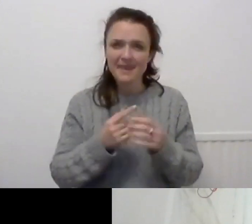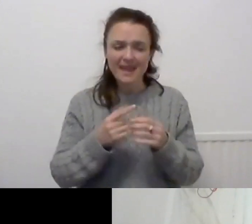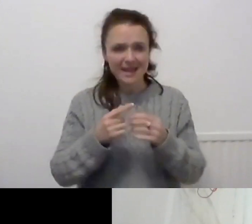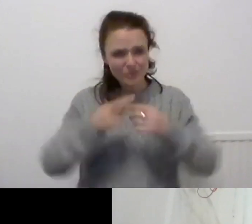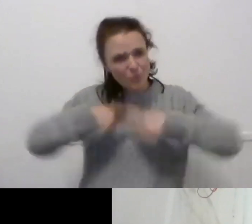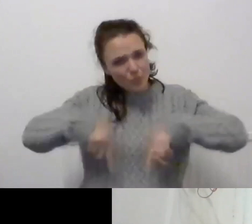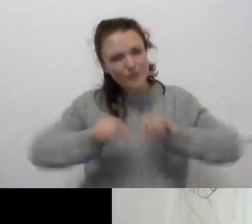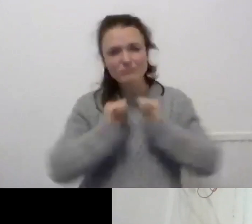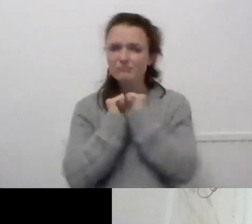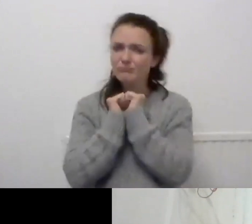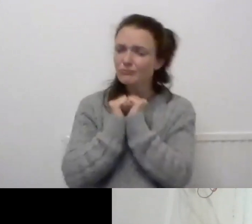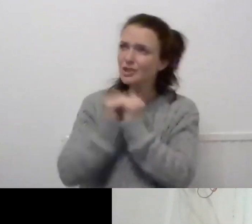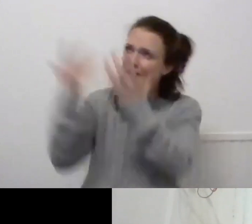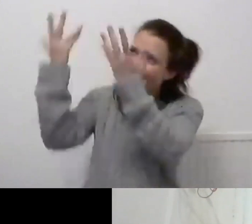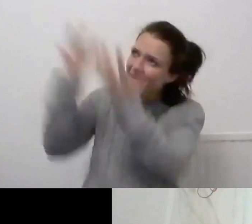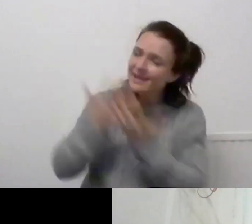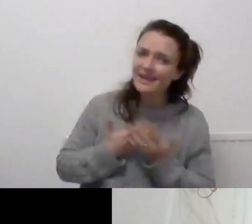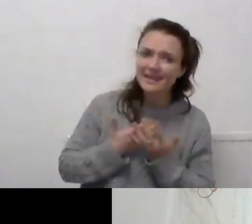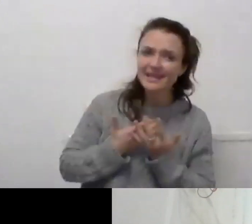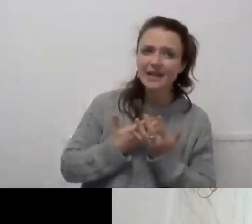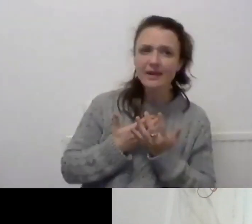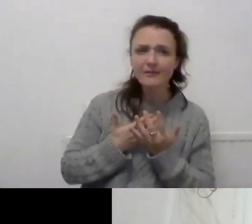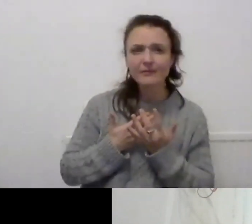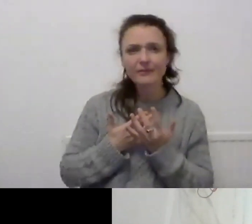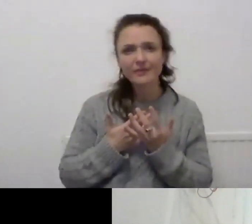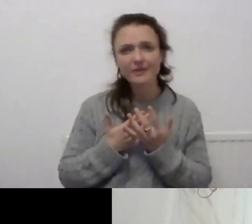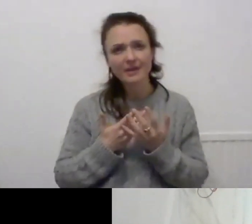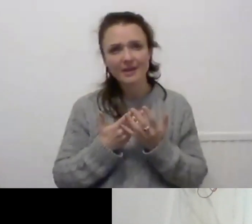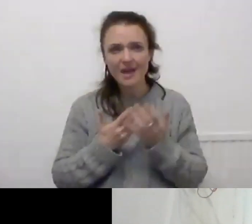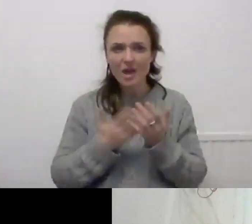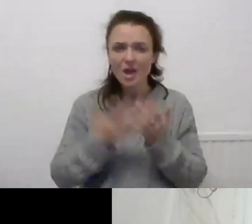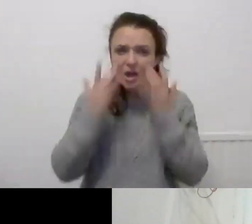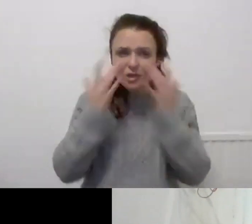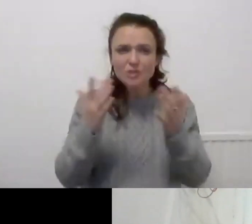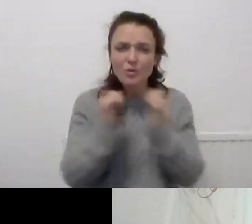by taking the step to protect ourselves and protect our loved one. And one last thing is